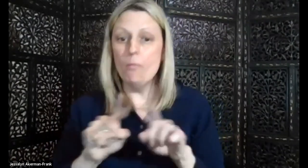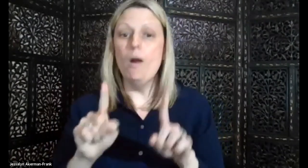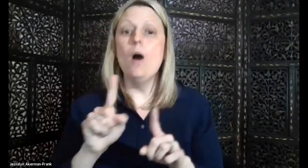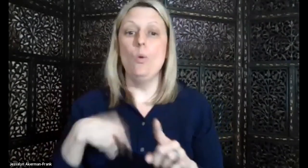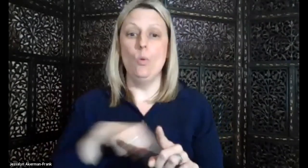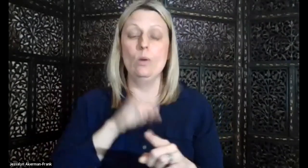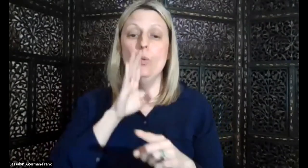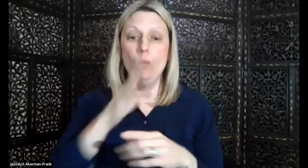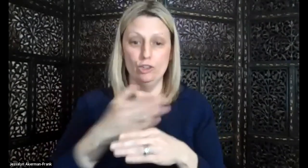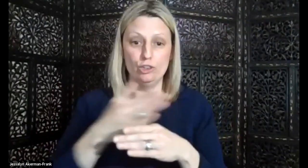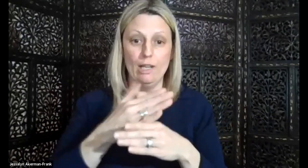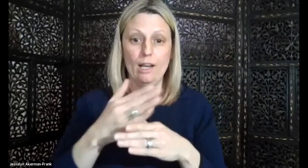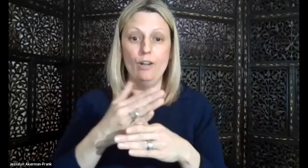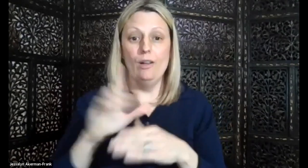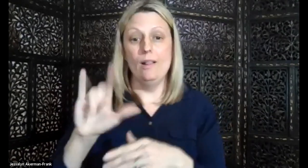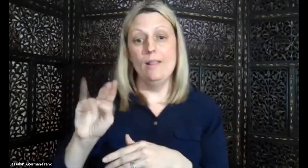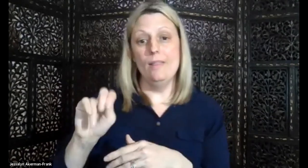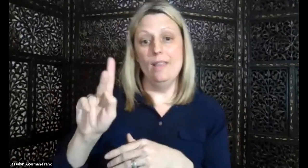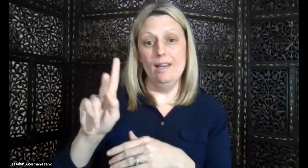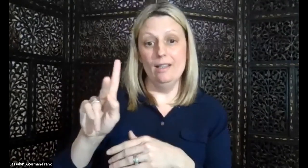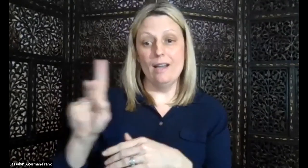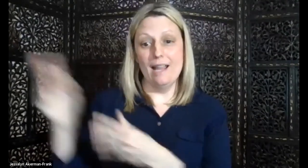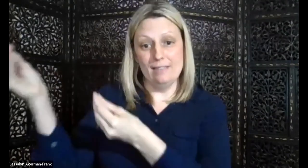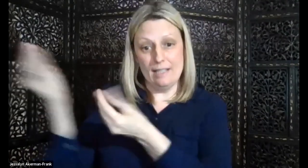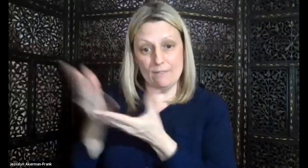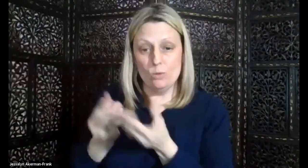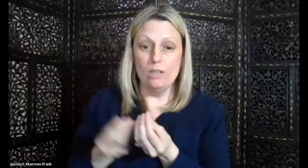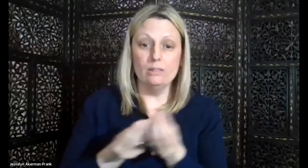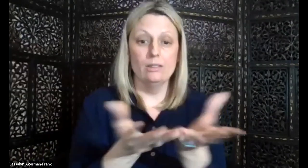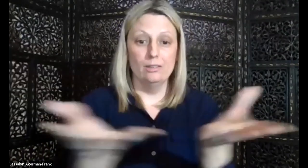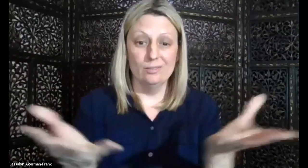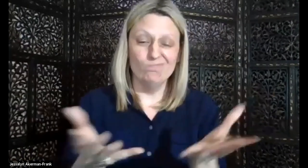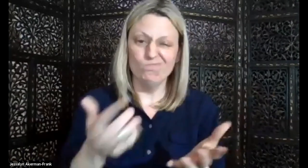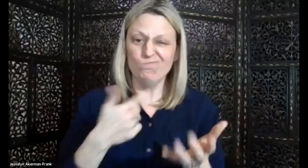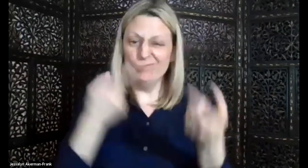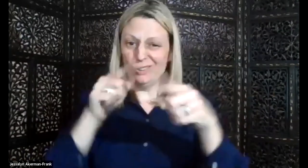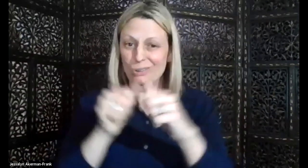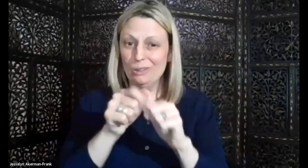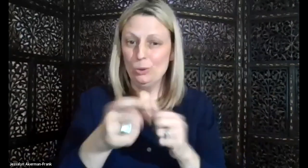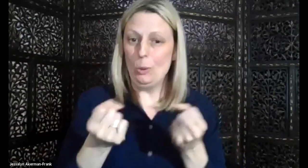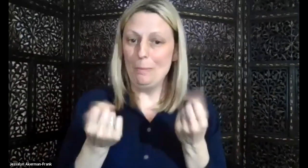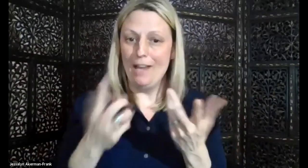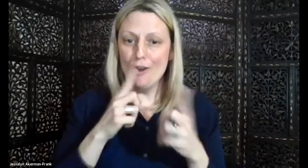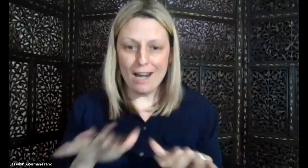working from home and because libraries close, schools are closed, and so a lot of that information is not